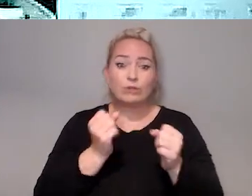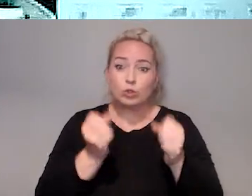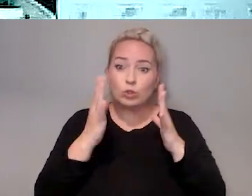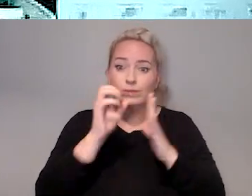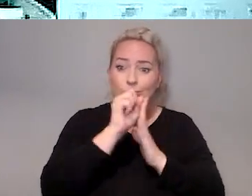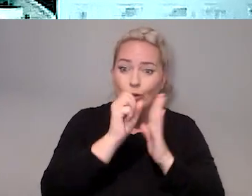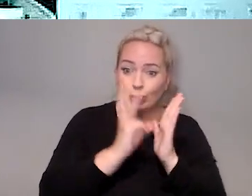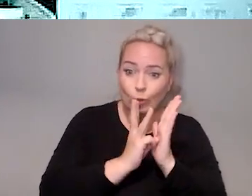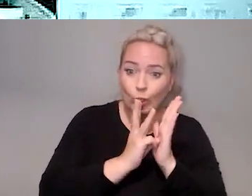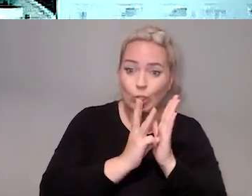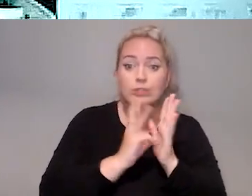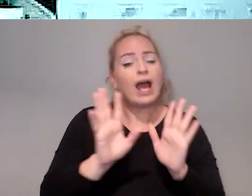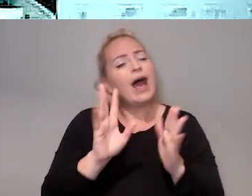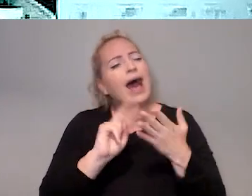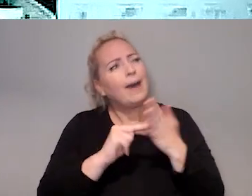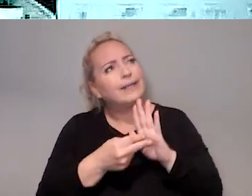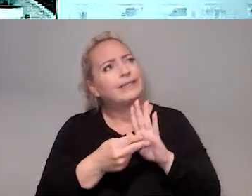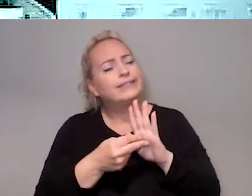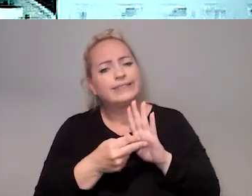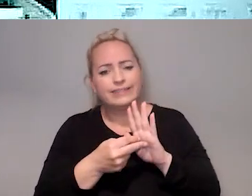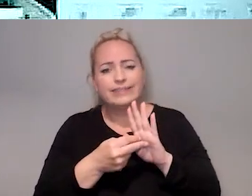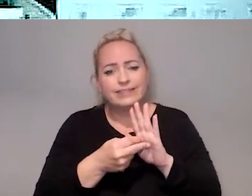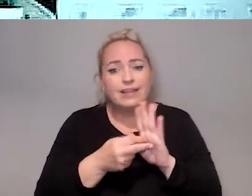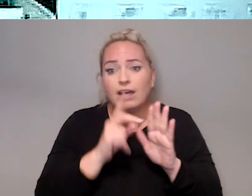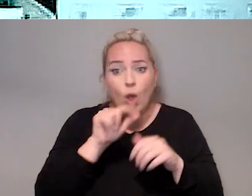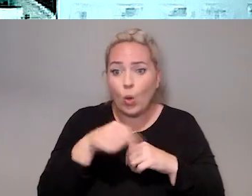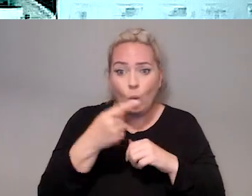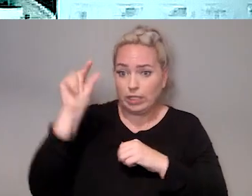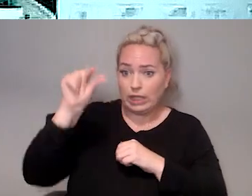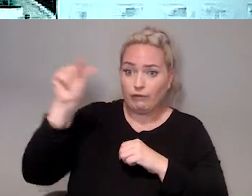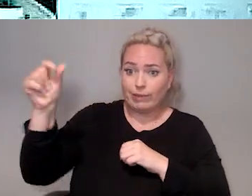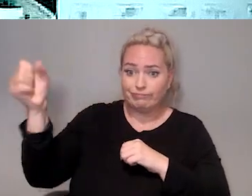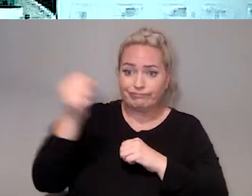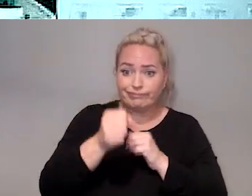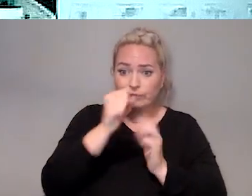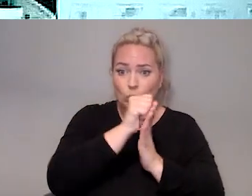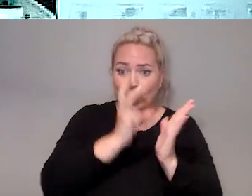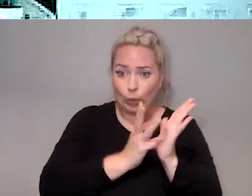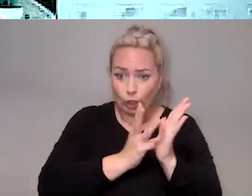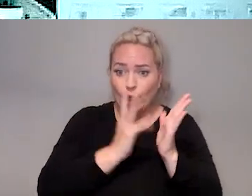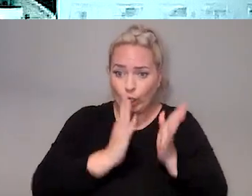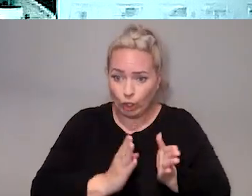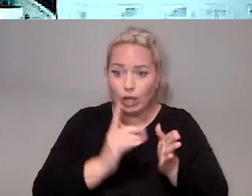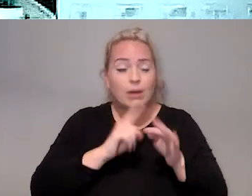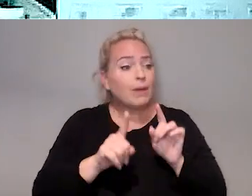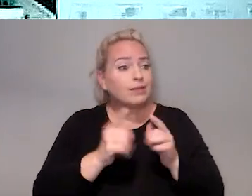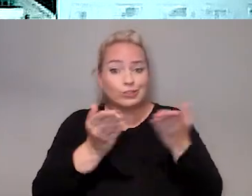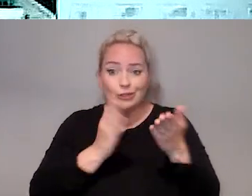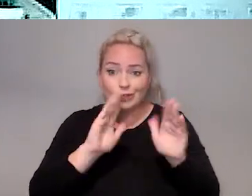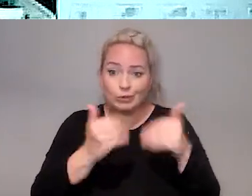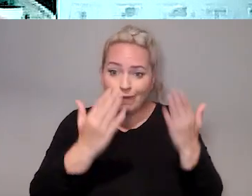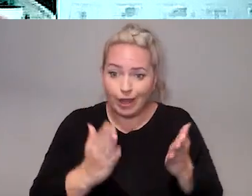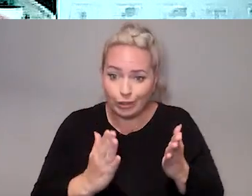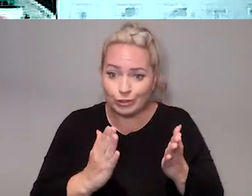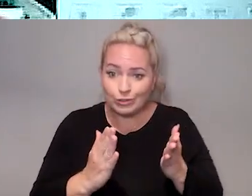social worker and by that I'm meaning not just the government social worker but service providers you